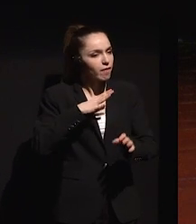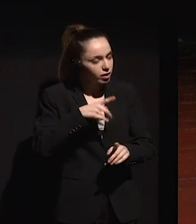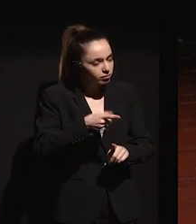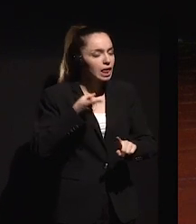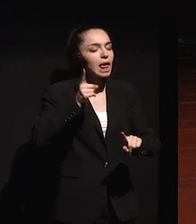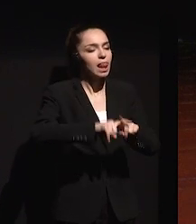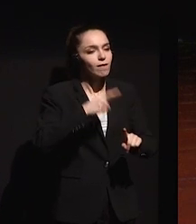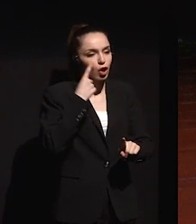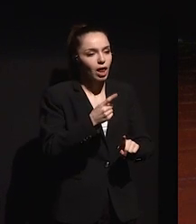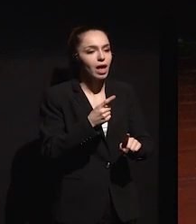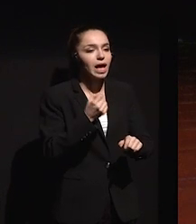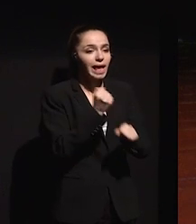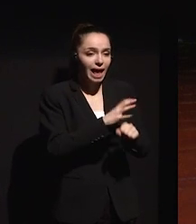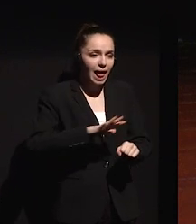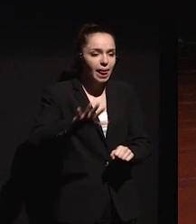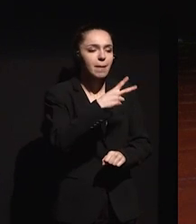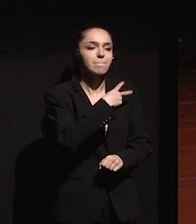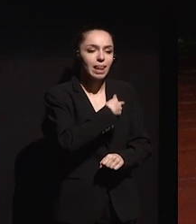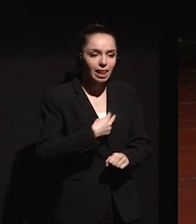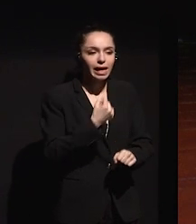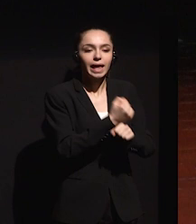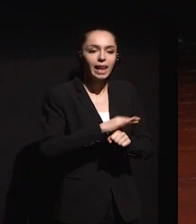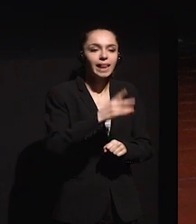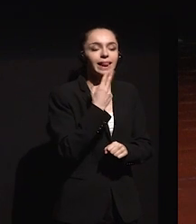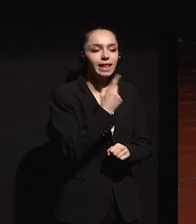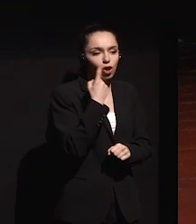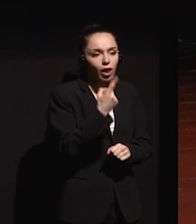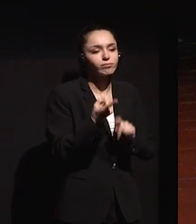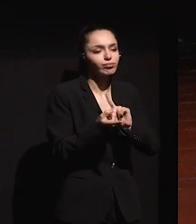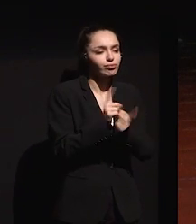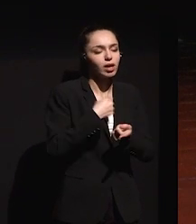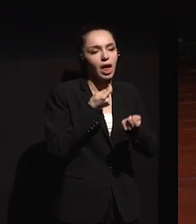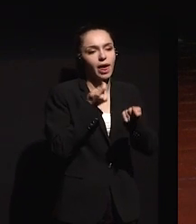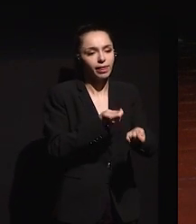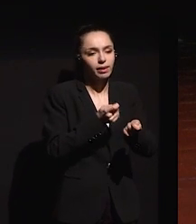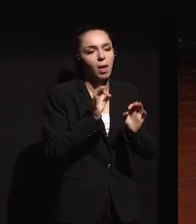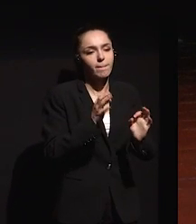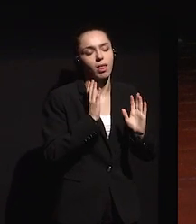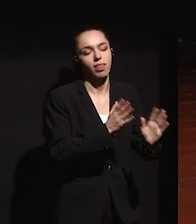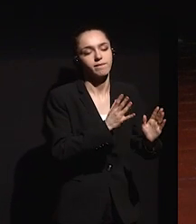inclusive municipality management and inclusive language continues without a pause.